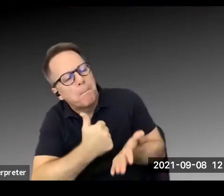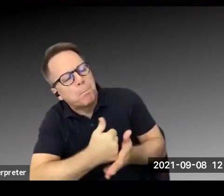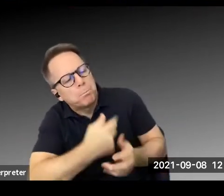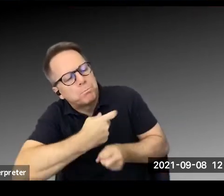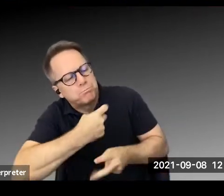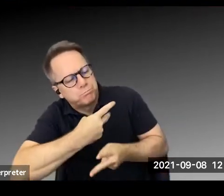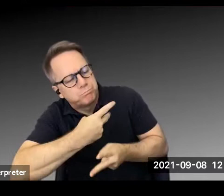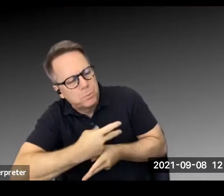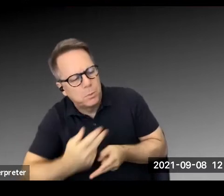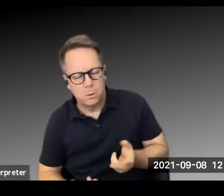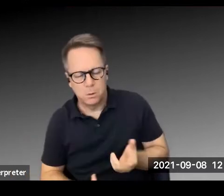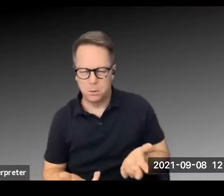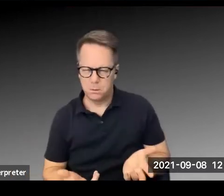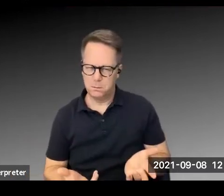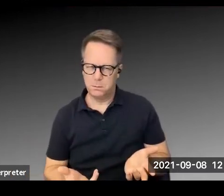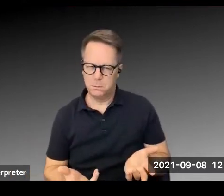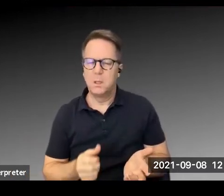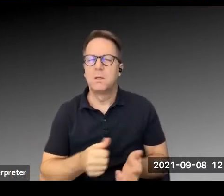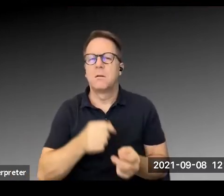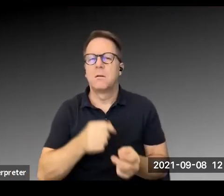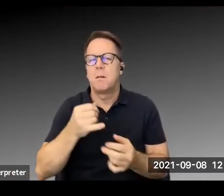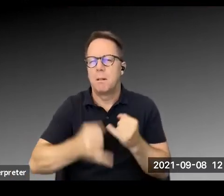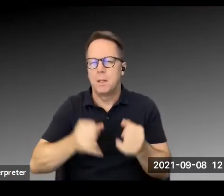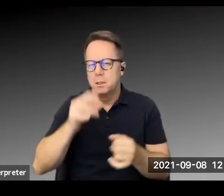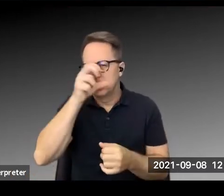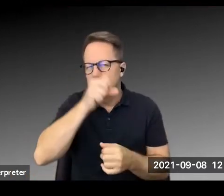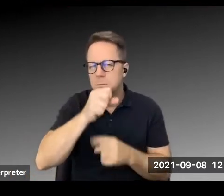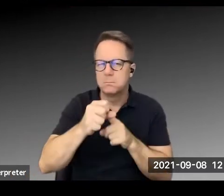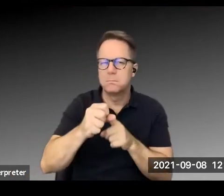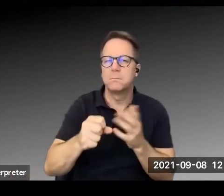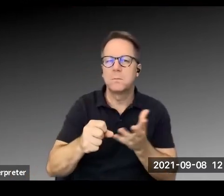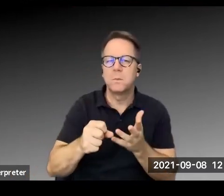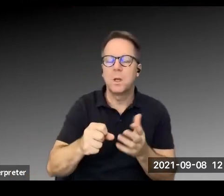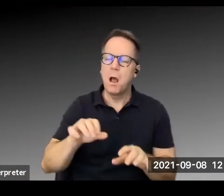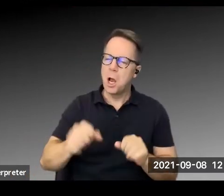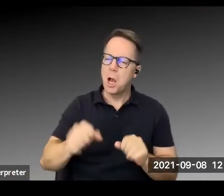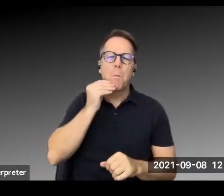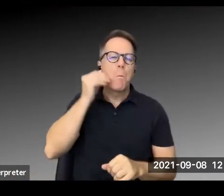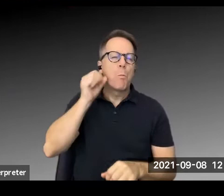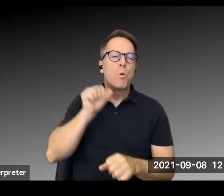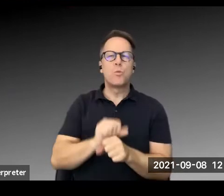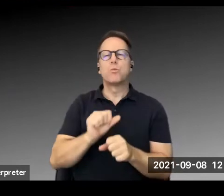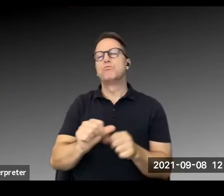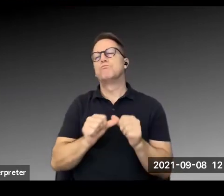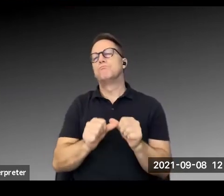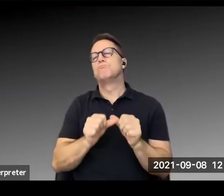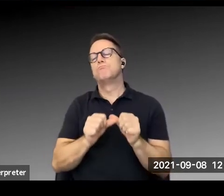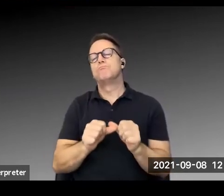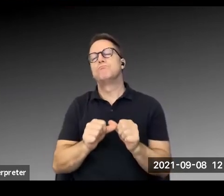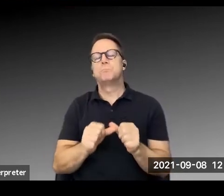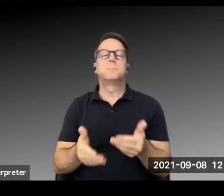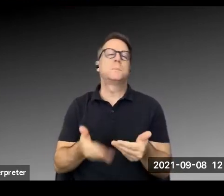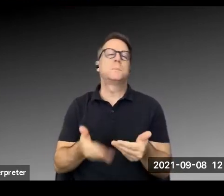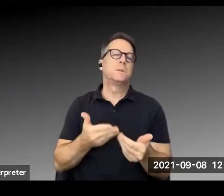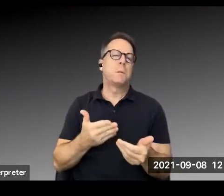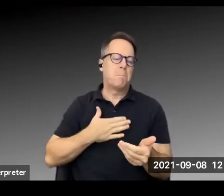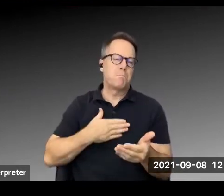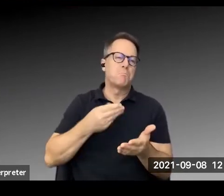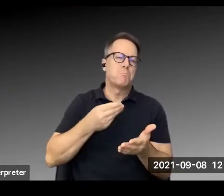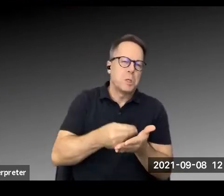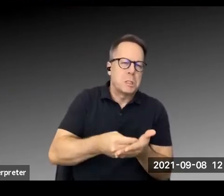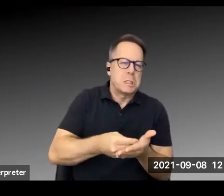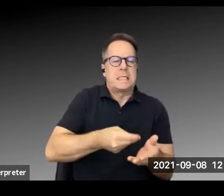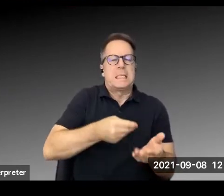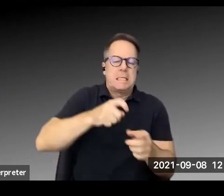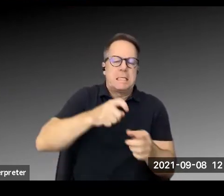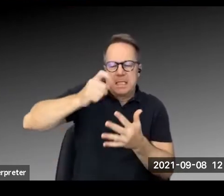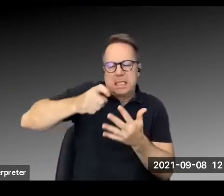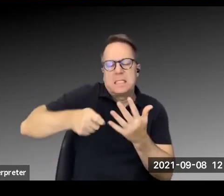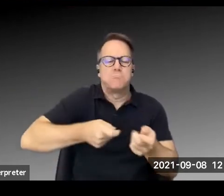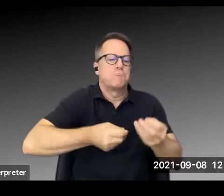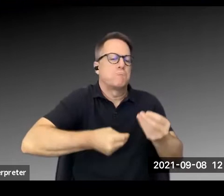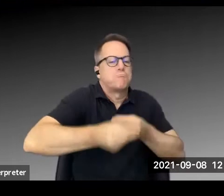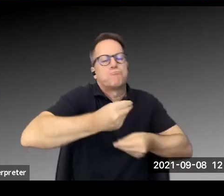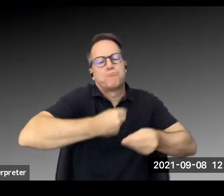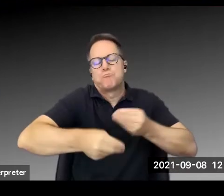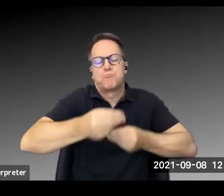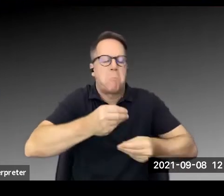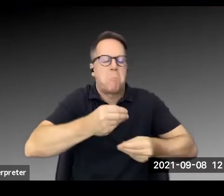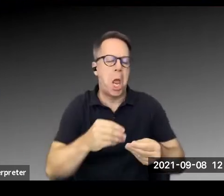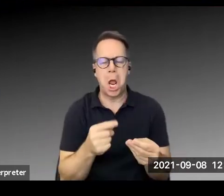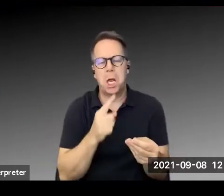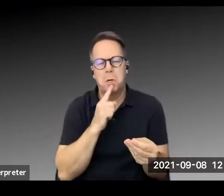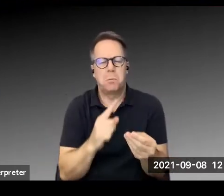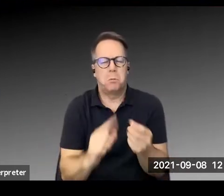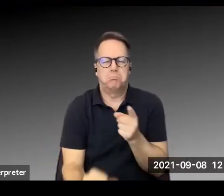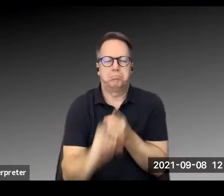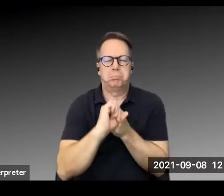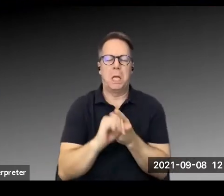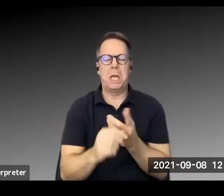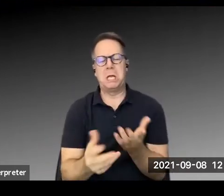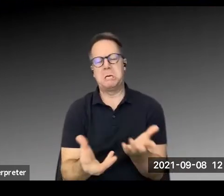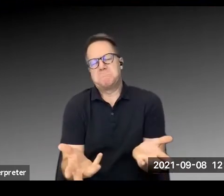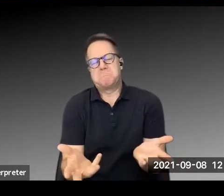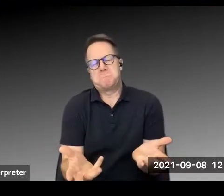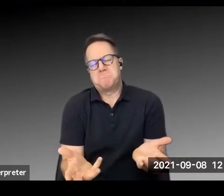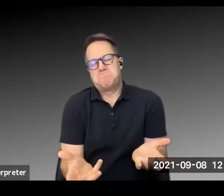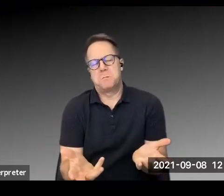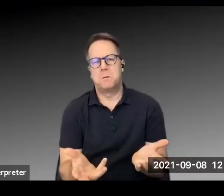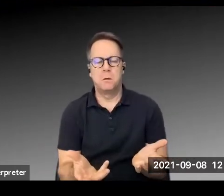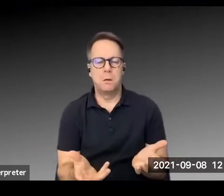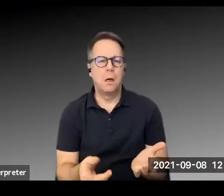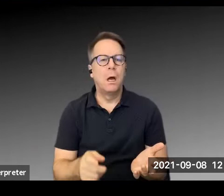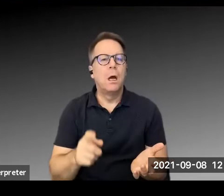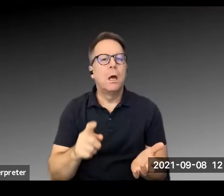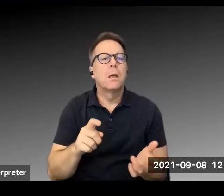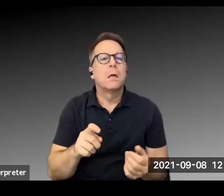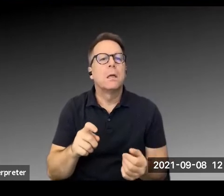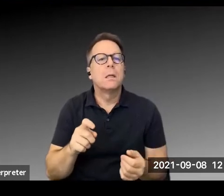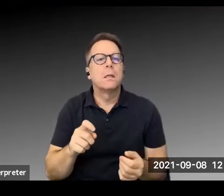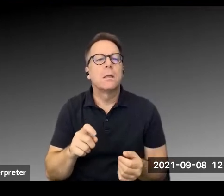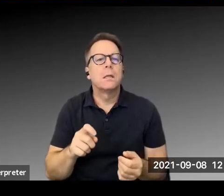And then lastly the assumption that you would be able to continue your work from home, and that your own economic needs would not be affected, or will be negligible so you wouldn't need some approach that would support you moving in and out of the public.